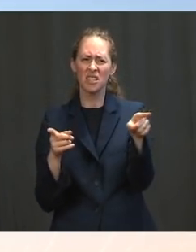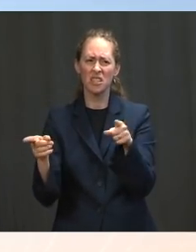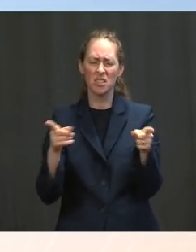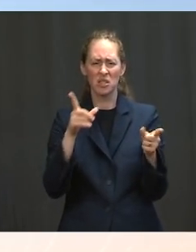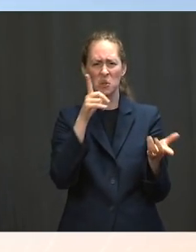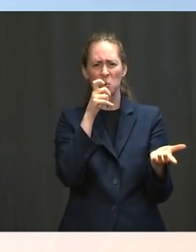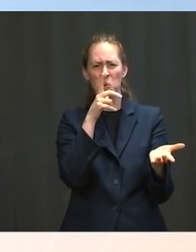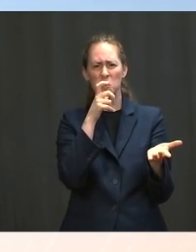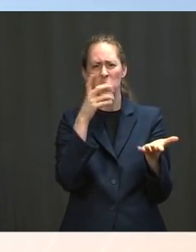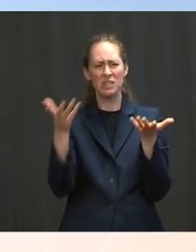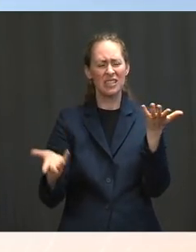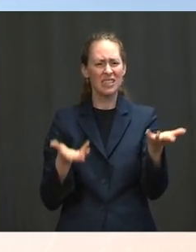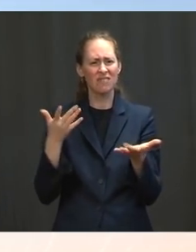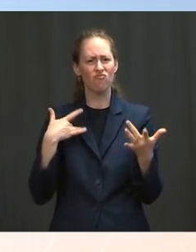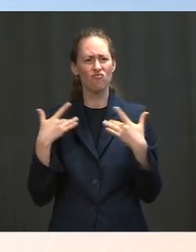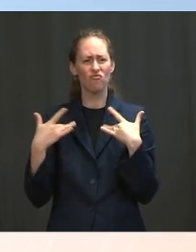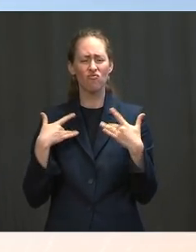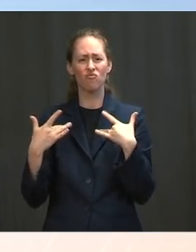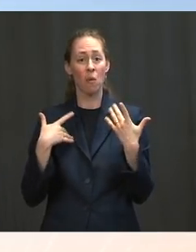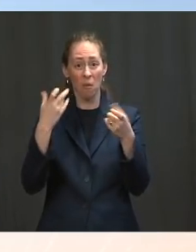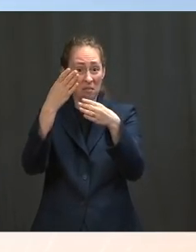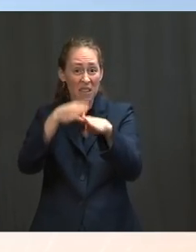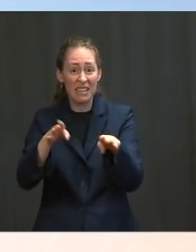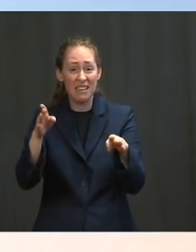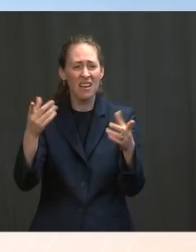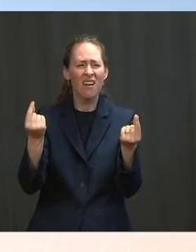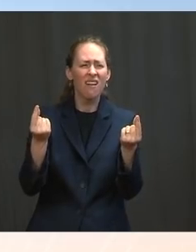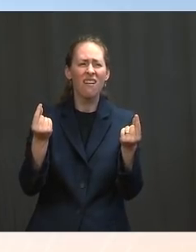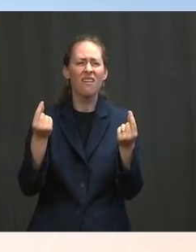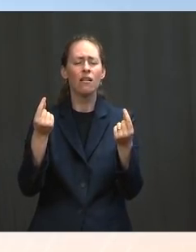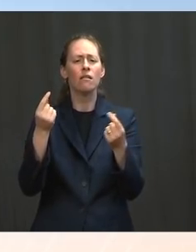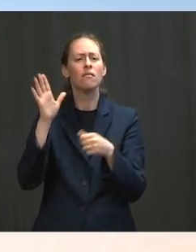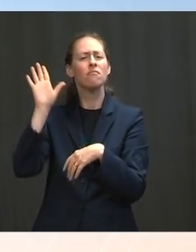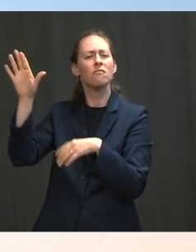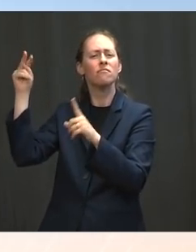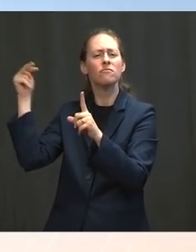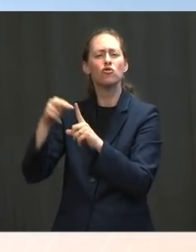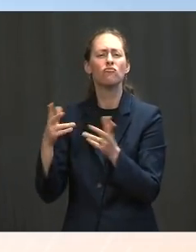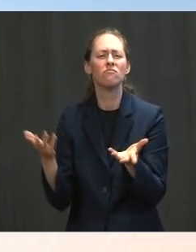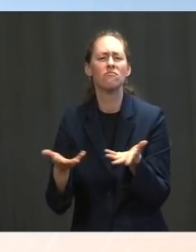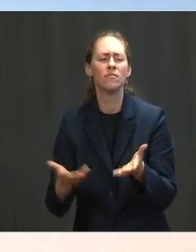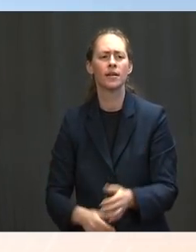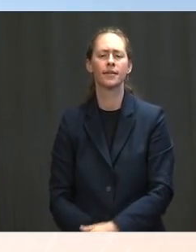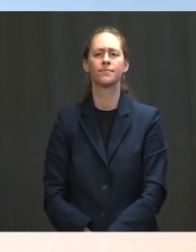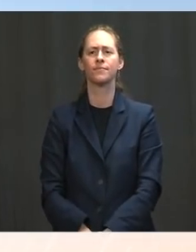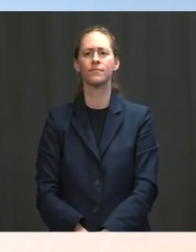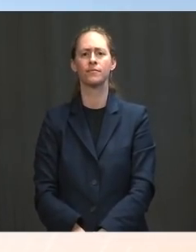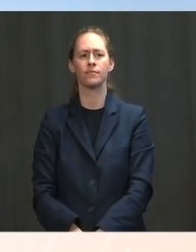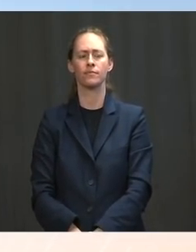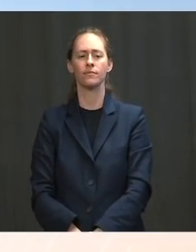and 20 percent on the companies? What's the mix? Ms. Psaki: Well, Zeke, I would first say that the attack over the weekend underscores the need